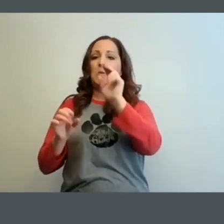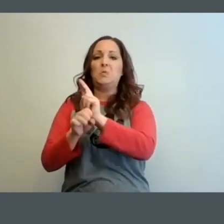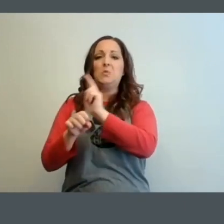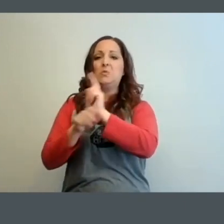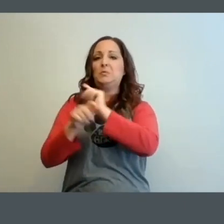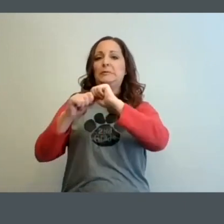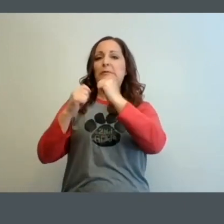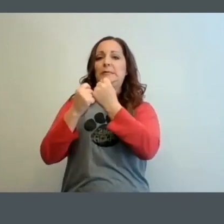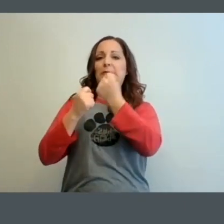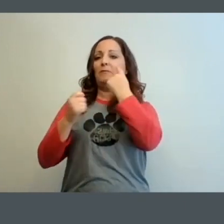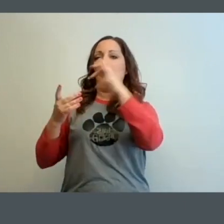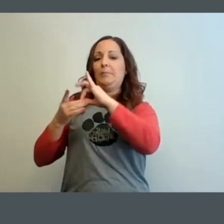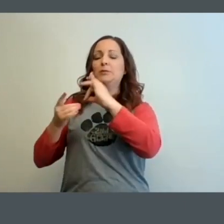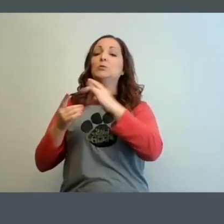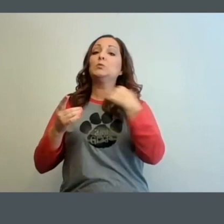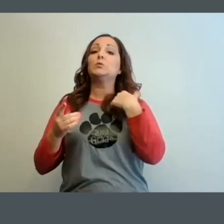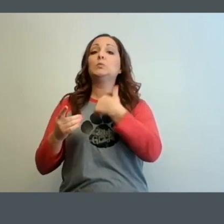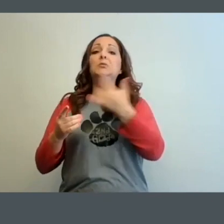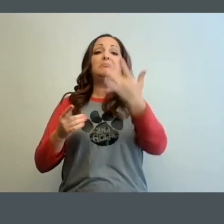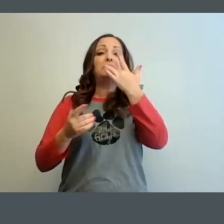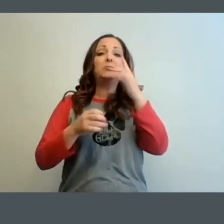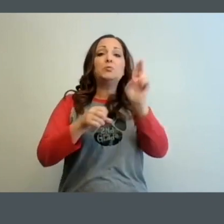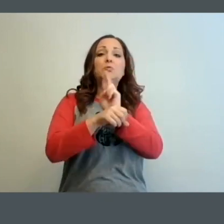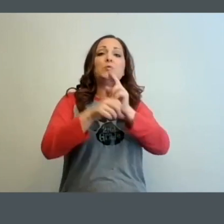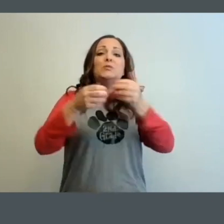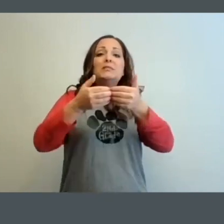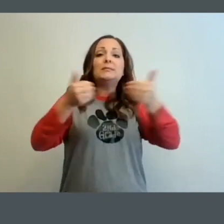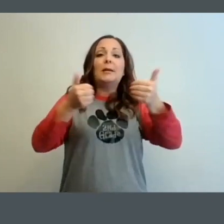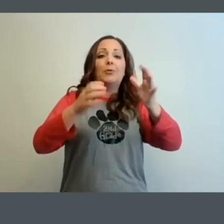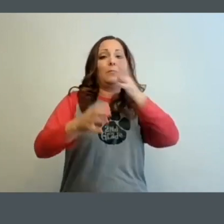So we do not use the Teams chat feature to talk with parents.